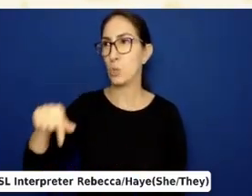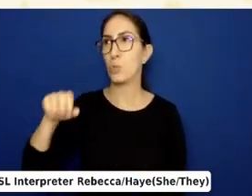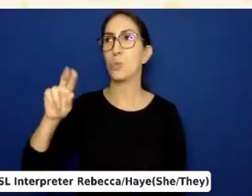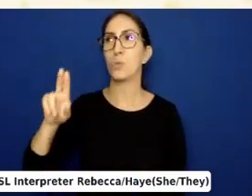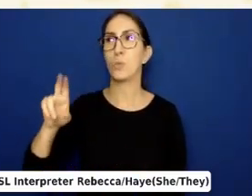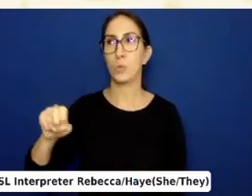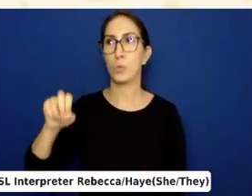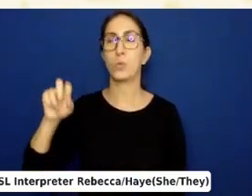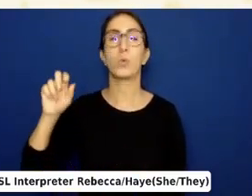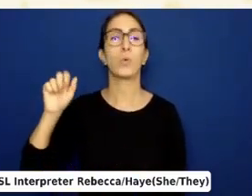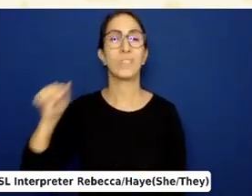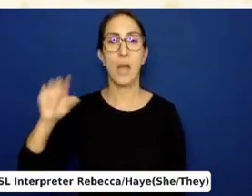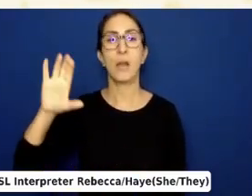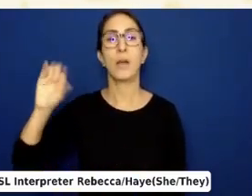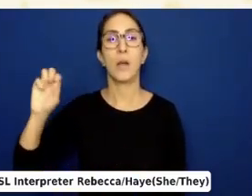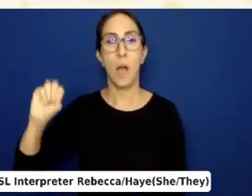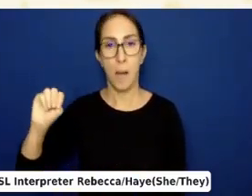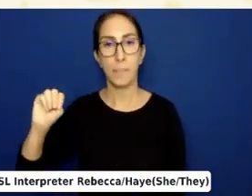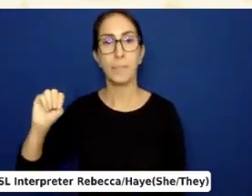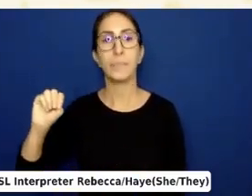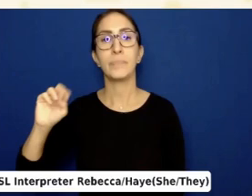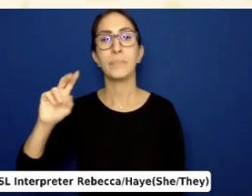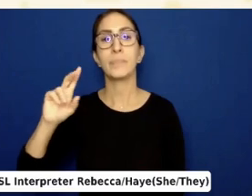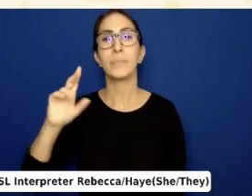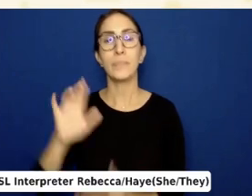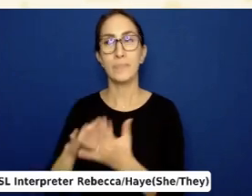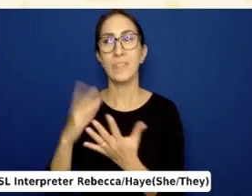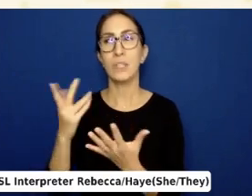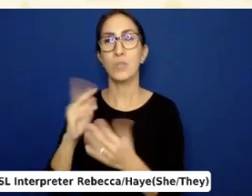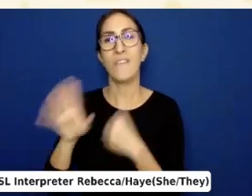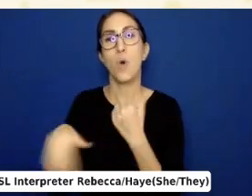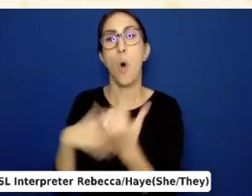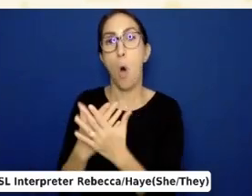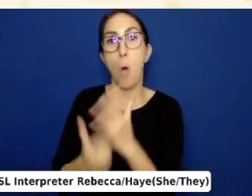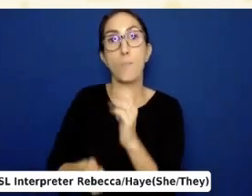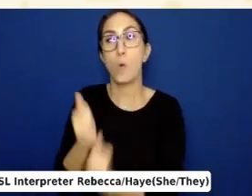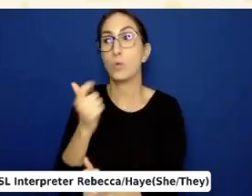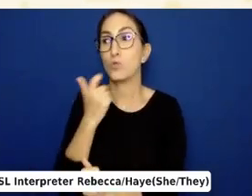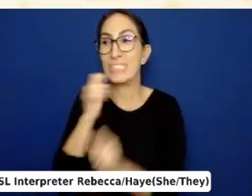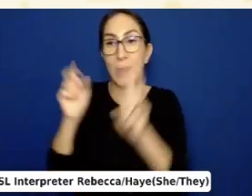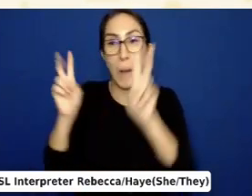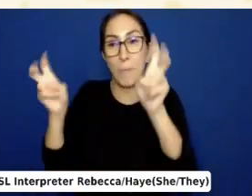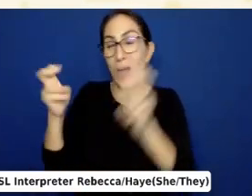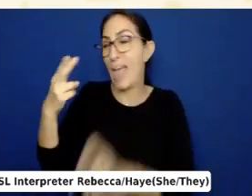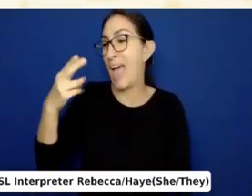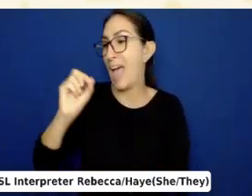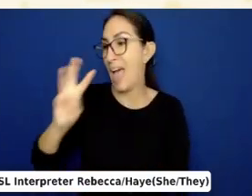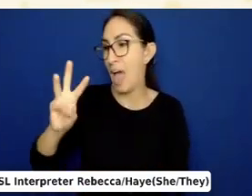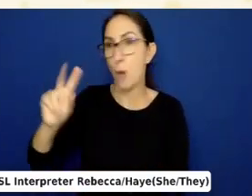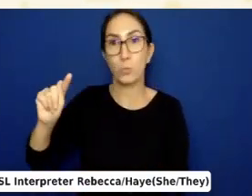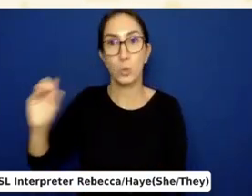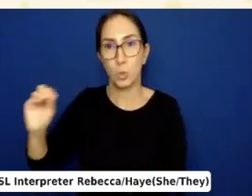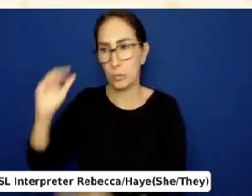that you can have all the most recent, how-to. Step by step, and how to use multiple screen readers.